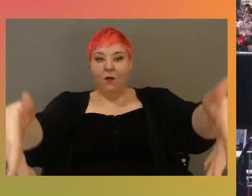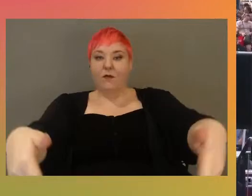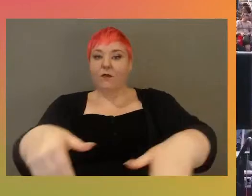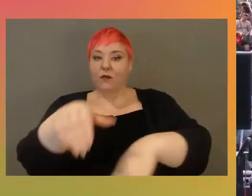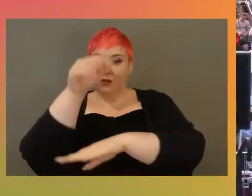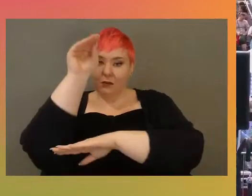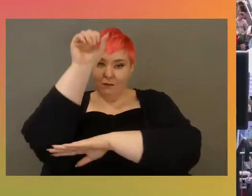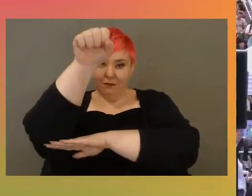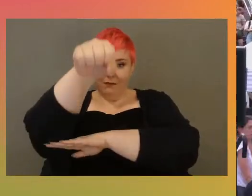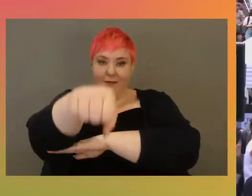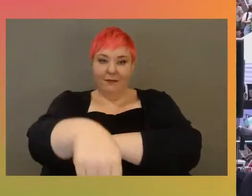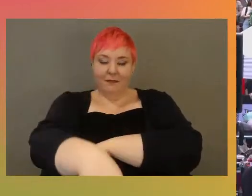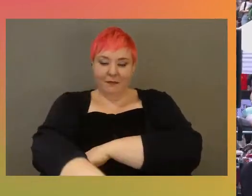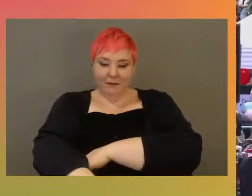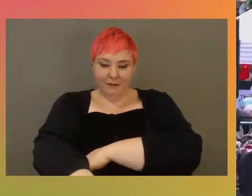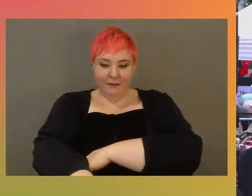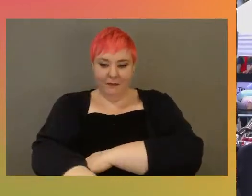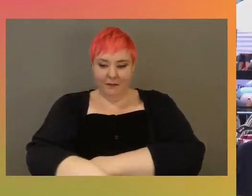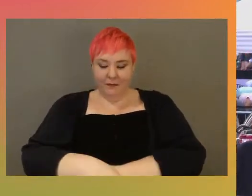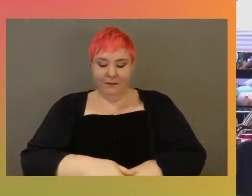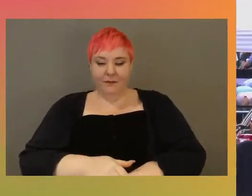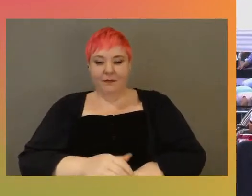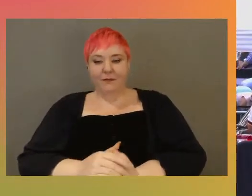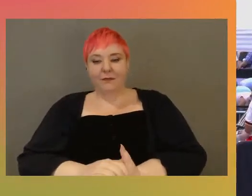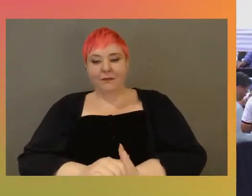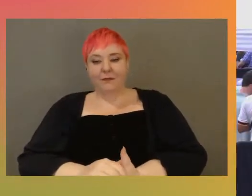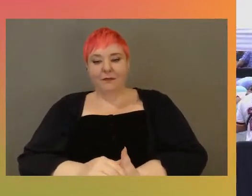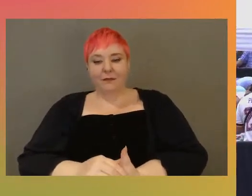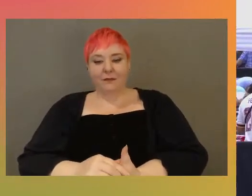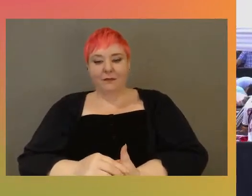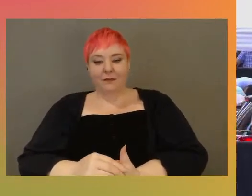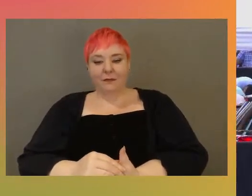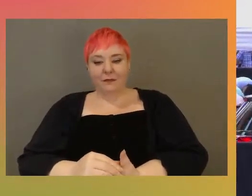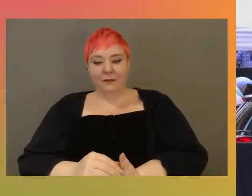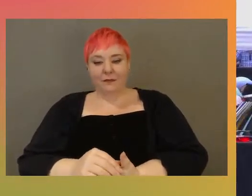TO YOUR HEART, OPEN IT BACK UP.